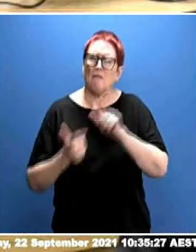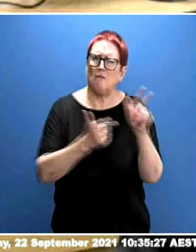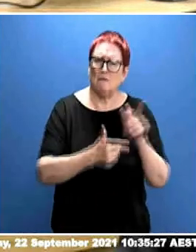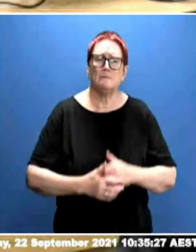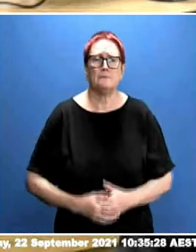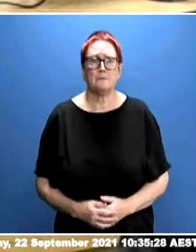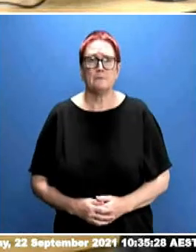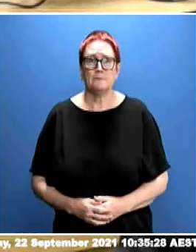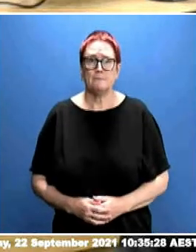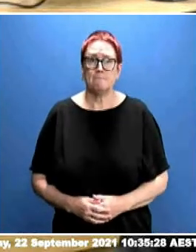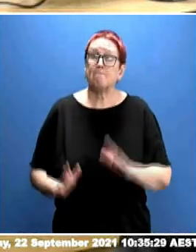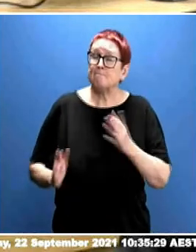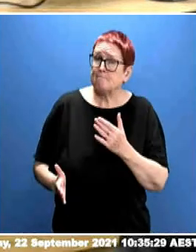What happened the following day?